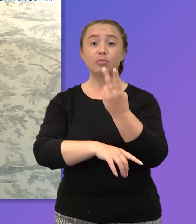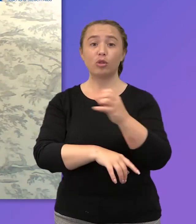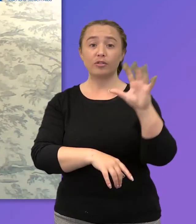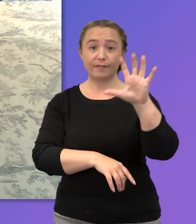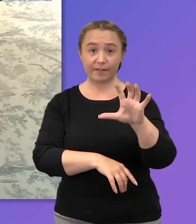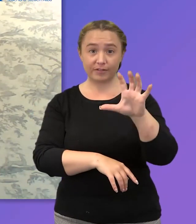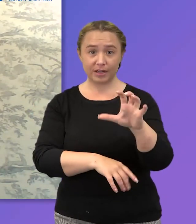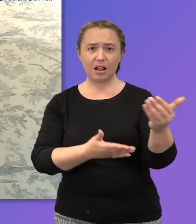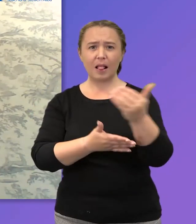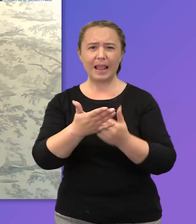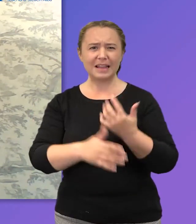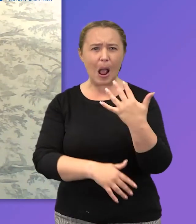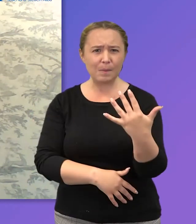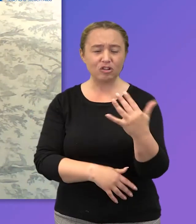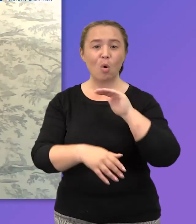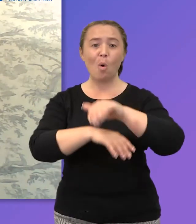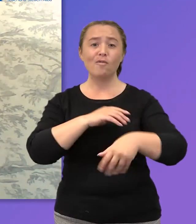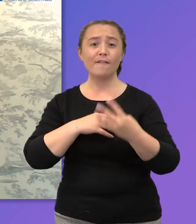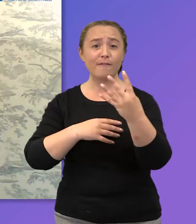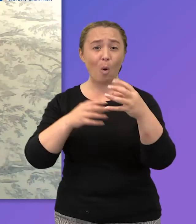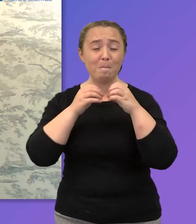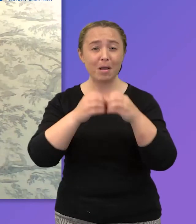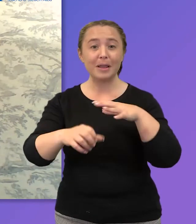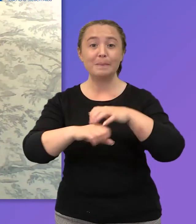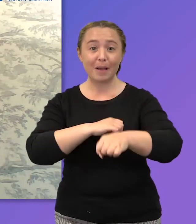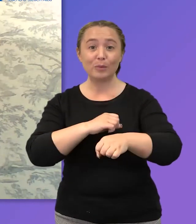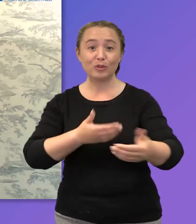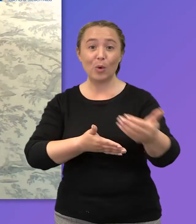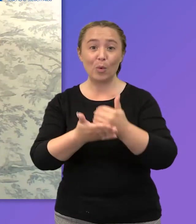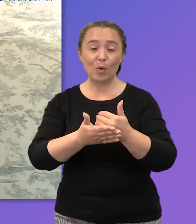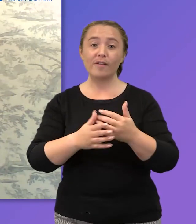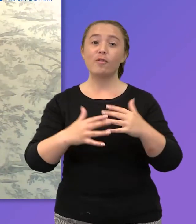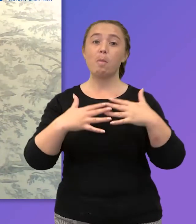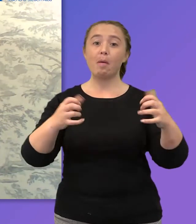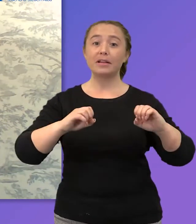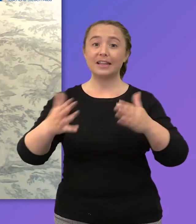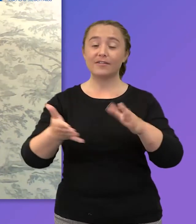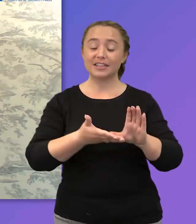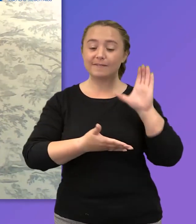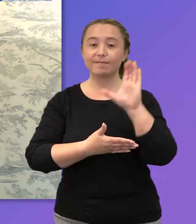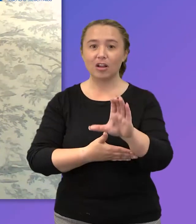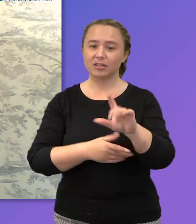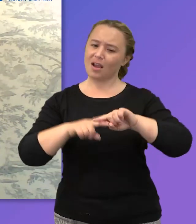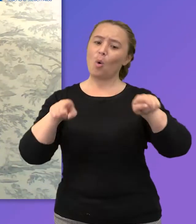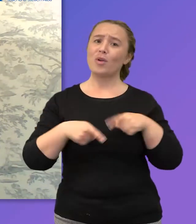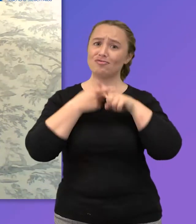2015, Revenue Scotland has collected over £4 billion of Revenue to help fund our public services, on which we all rely on.